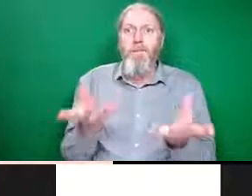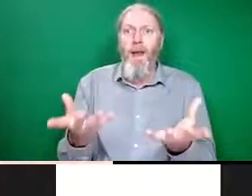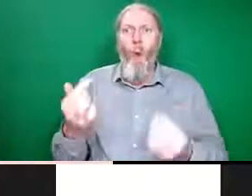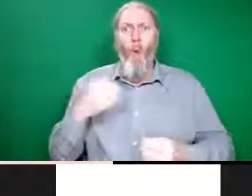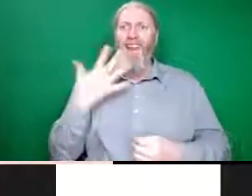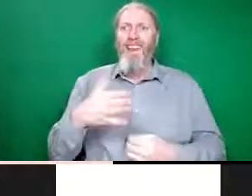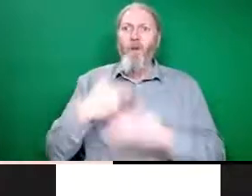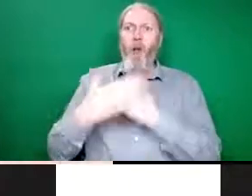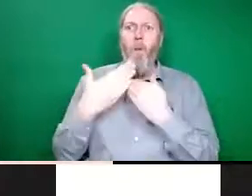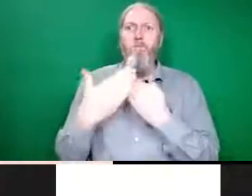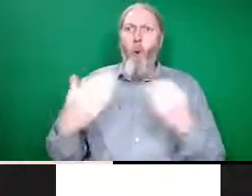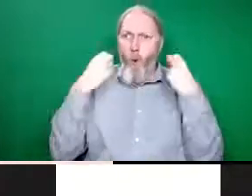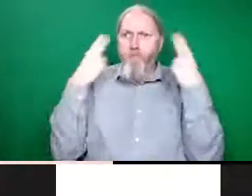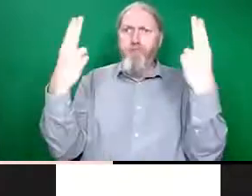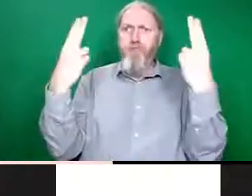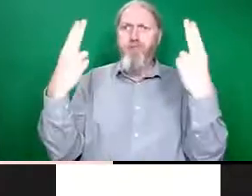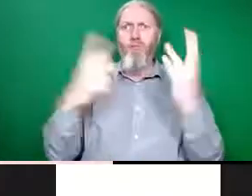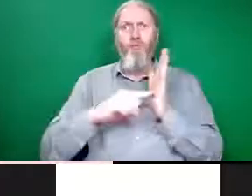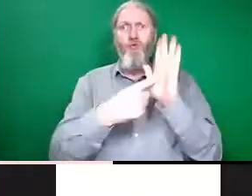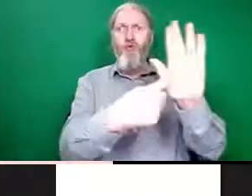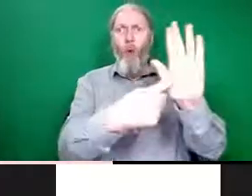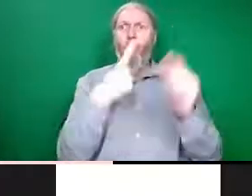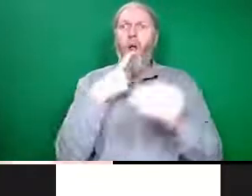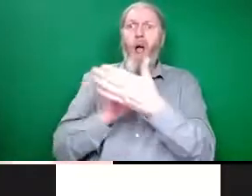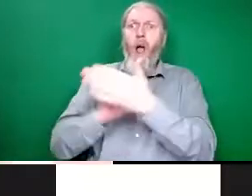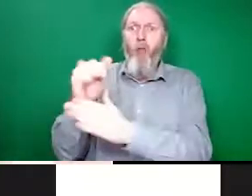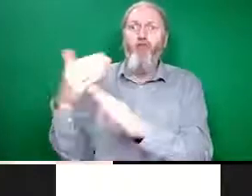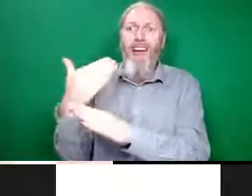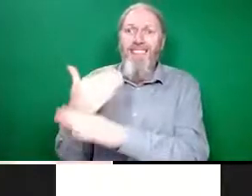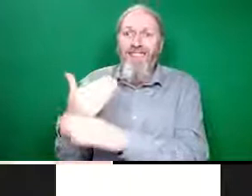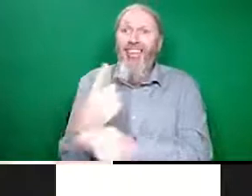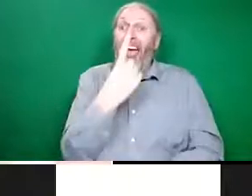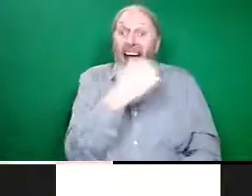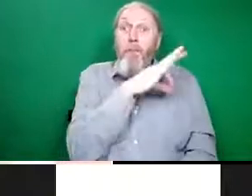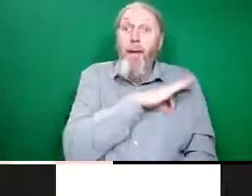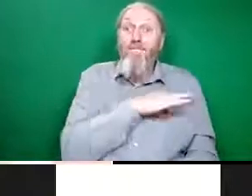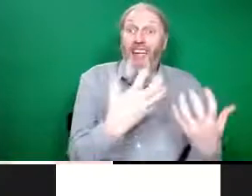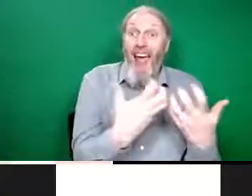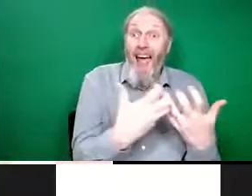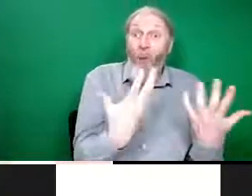accident, probably a little bit of blagging, making it up as we went along. After a few pop-up exhibitions